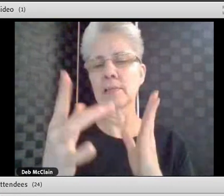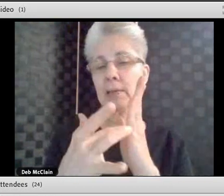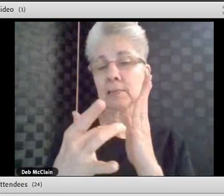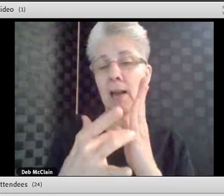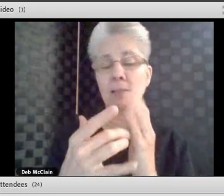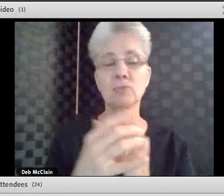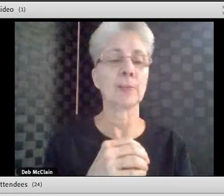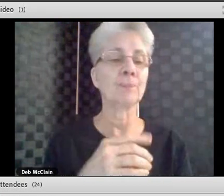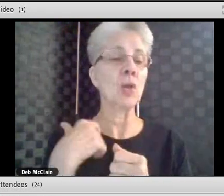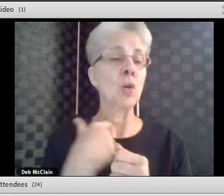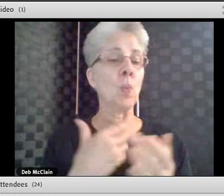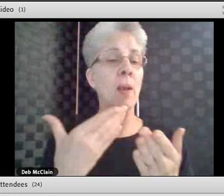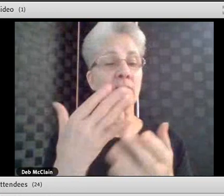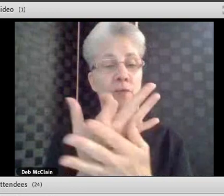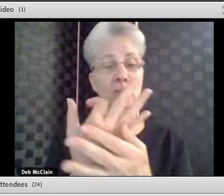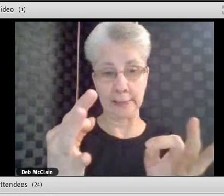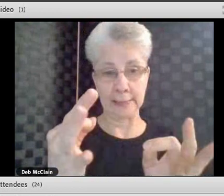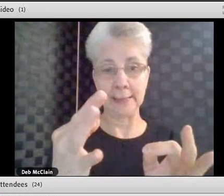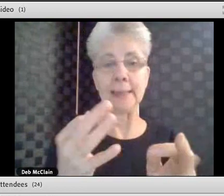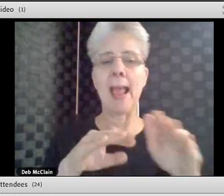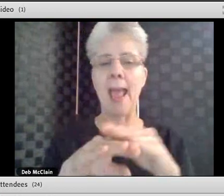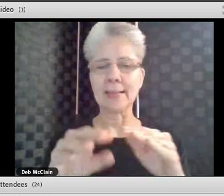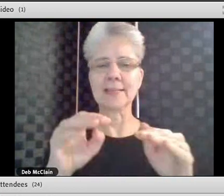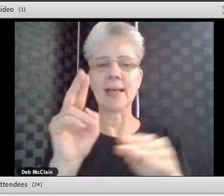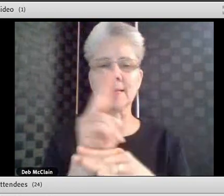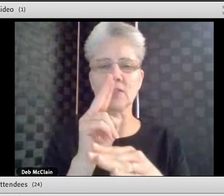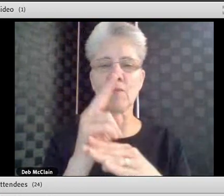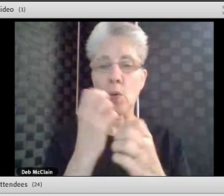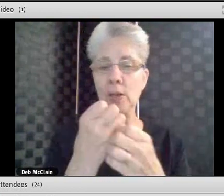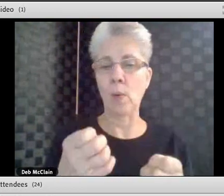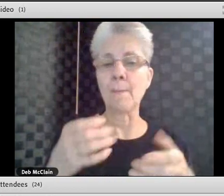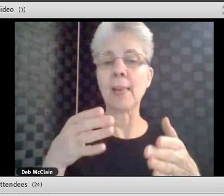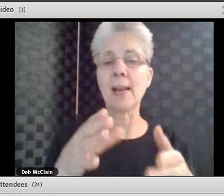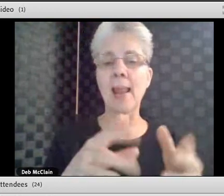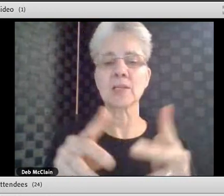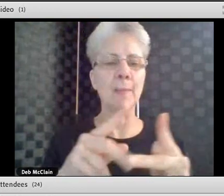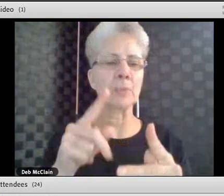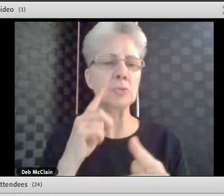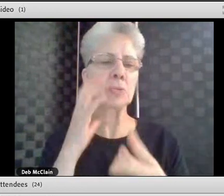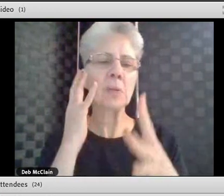for experimenting with virtual-reality technology. We offer free access to equipment,